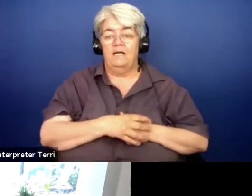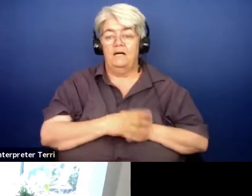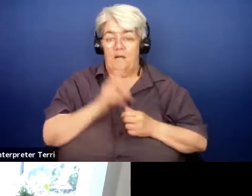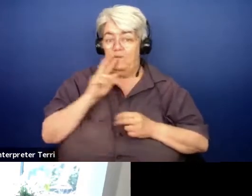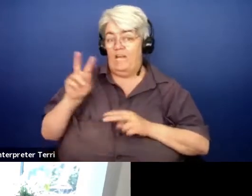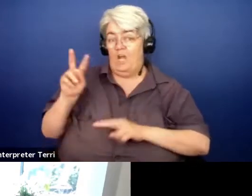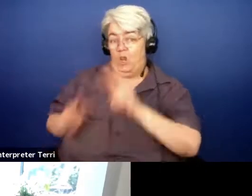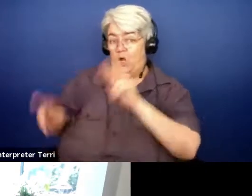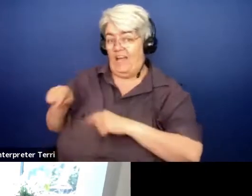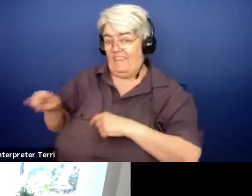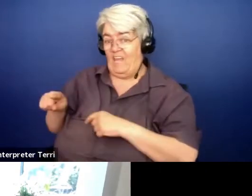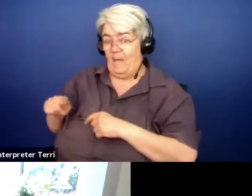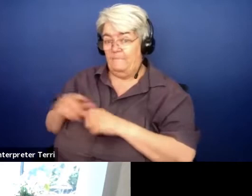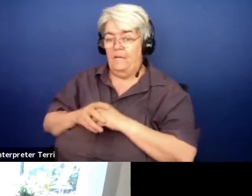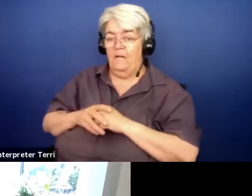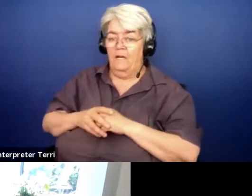brain injury too early in the process,